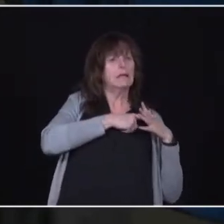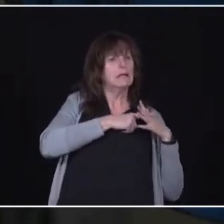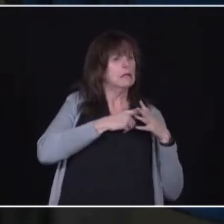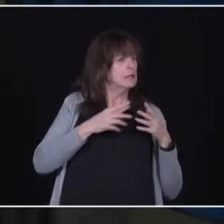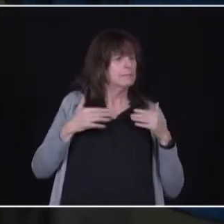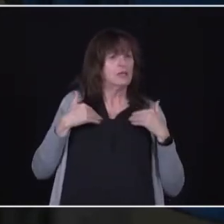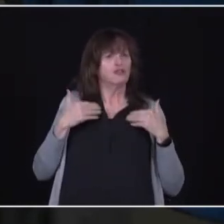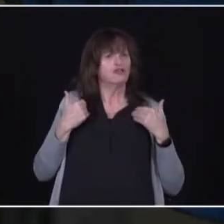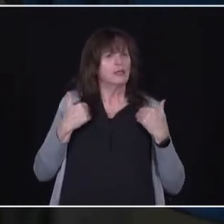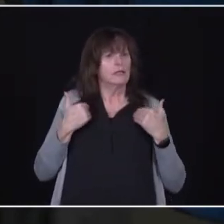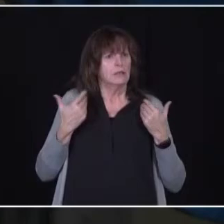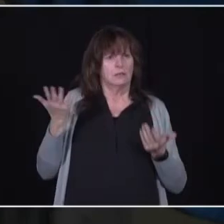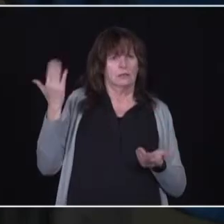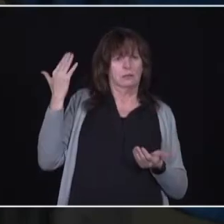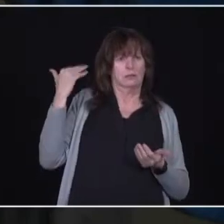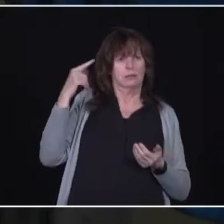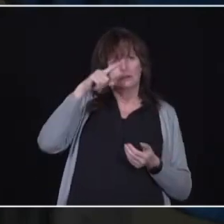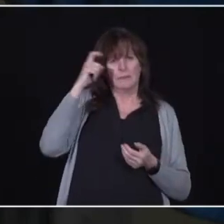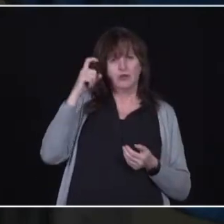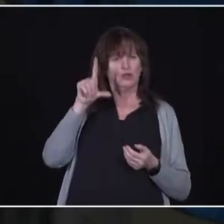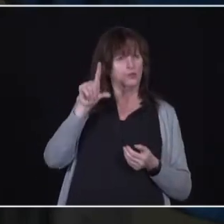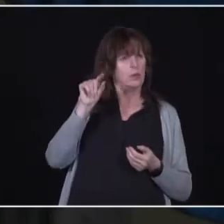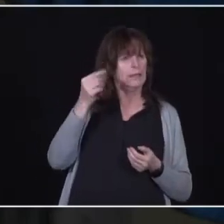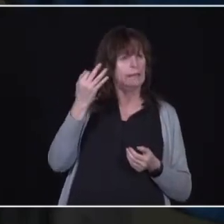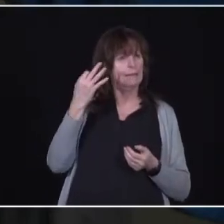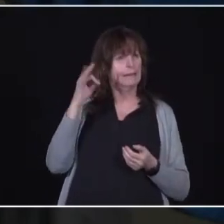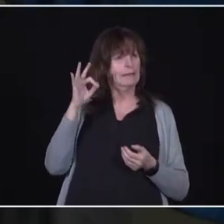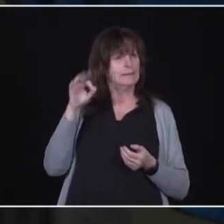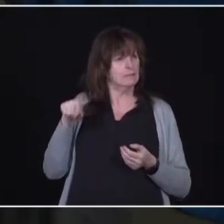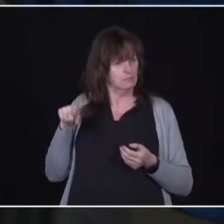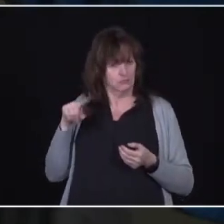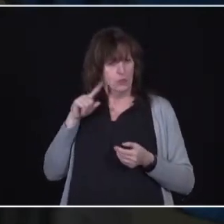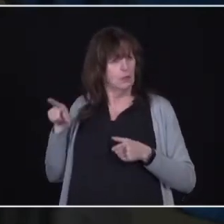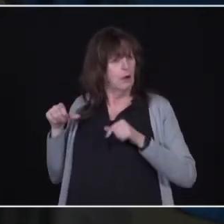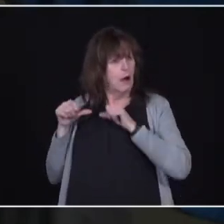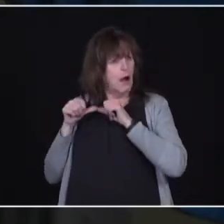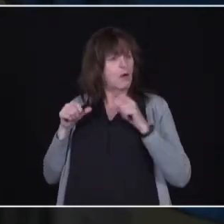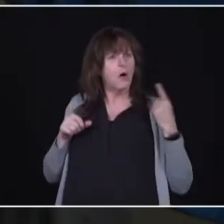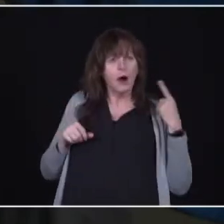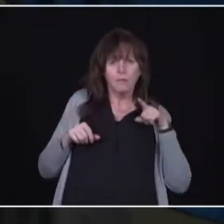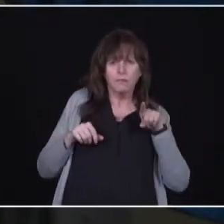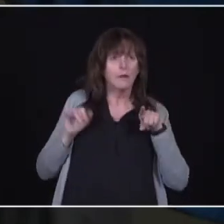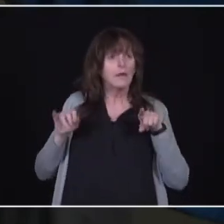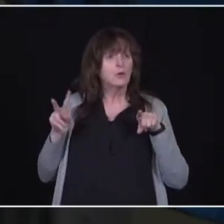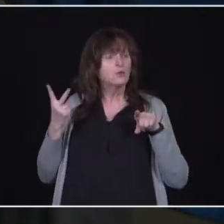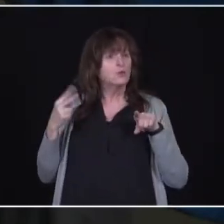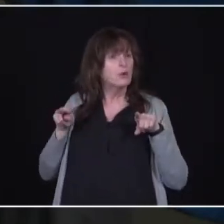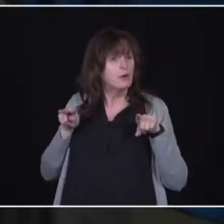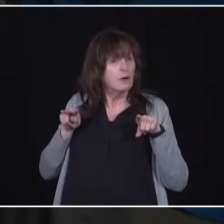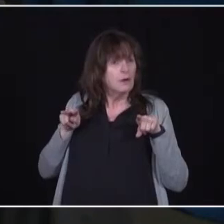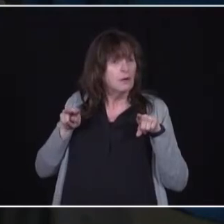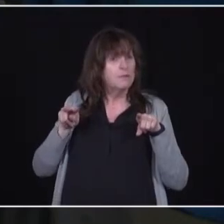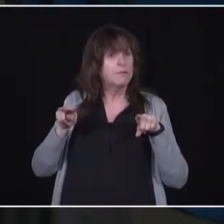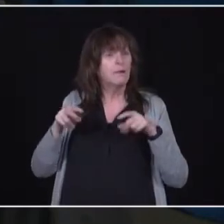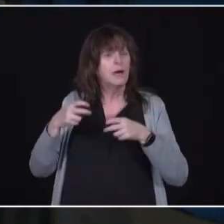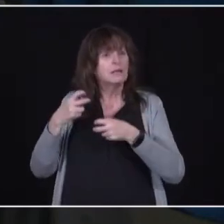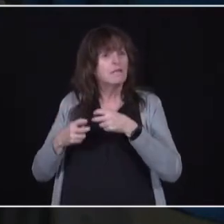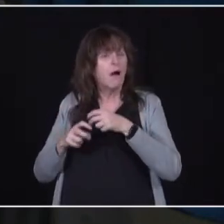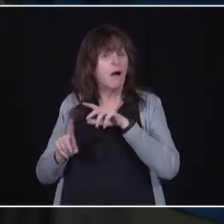and really these had to be done at the same time. We never really dropped the ball at all in terms